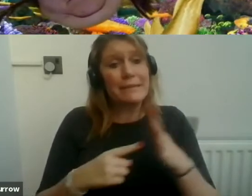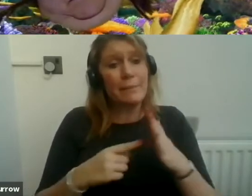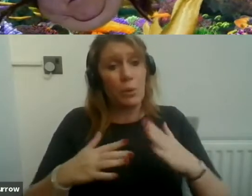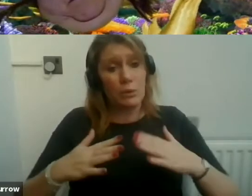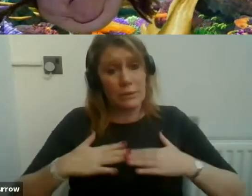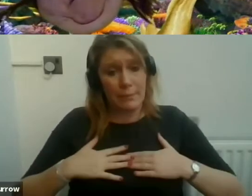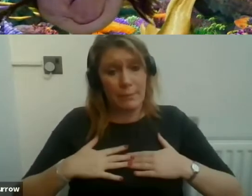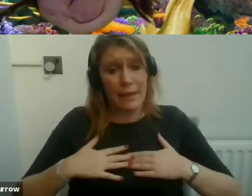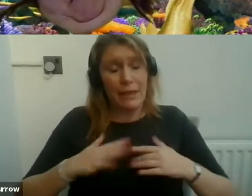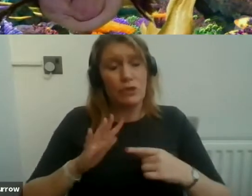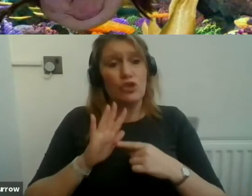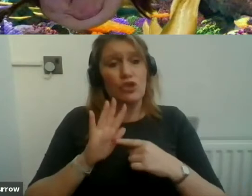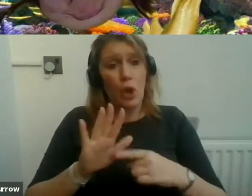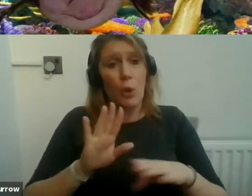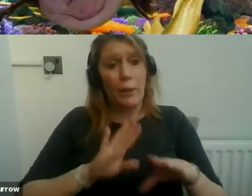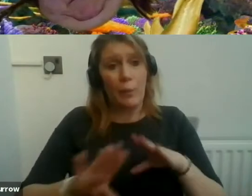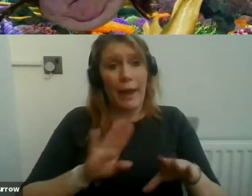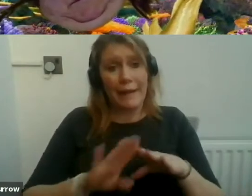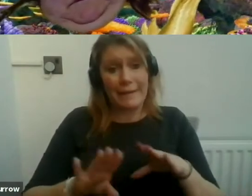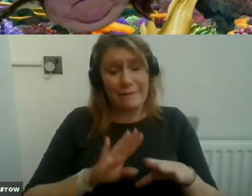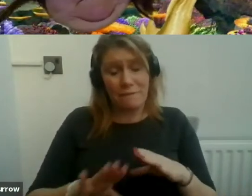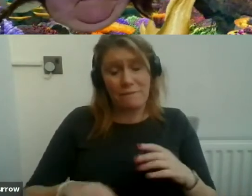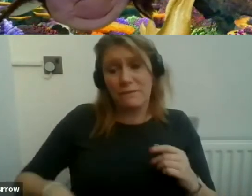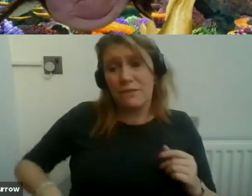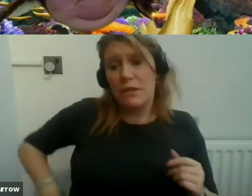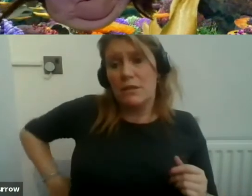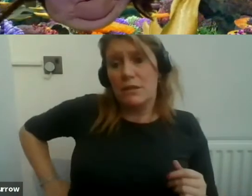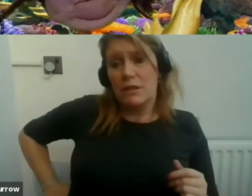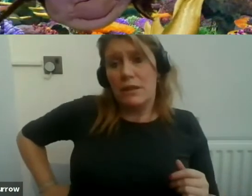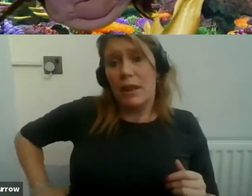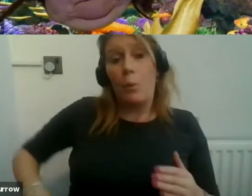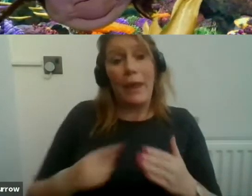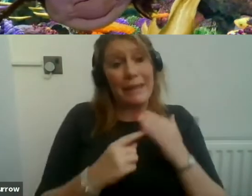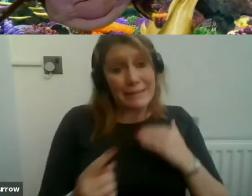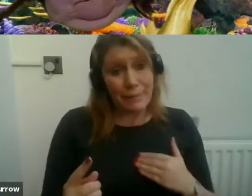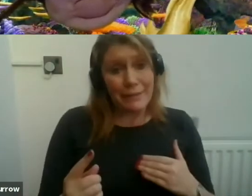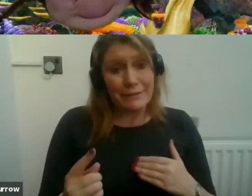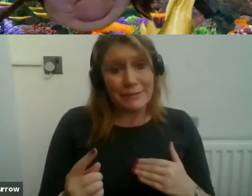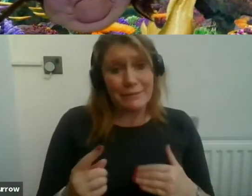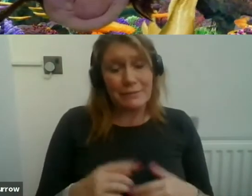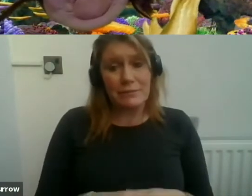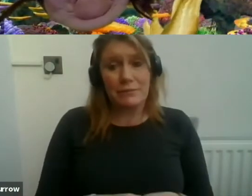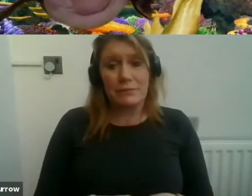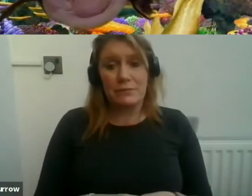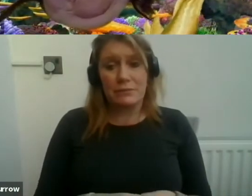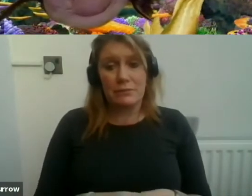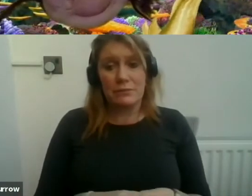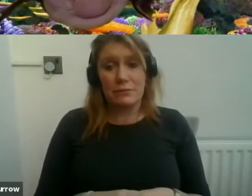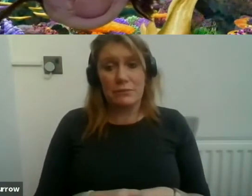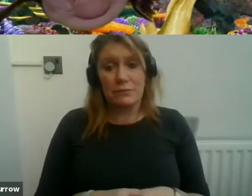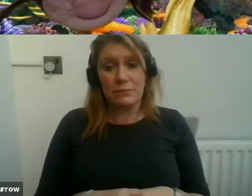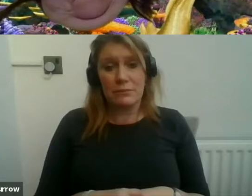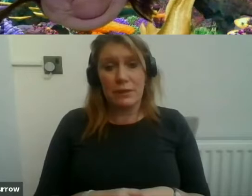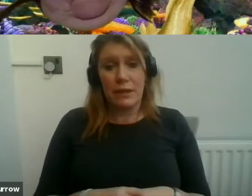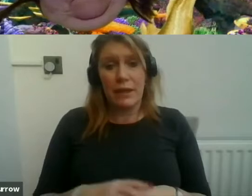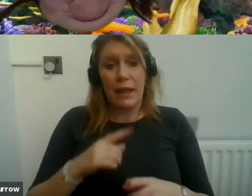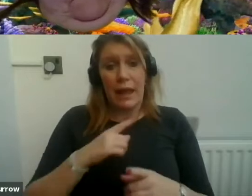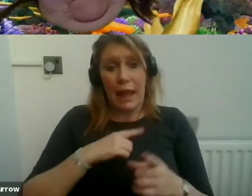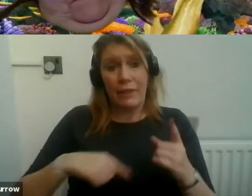active, that we are independent. And that we contribute.